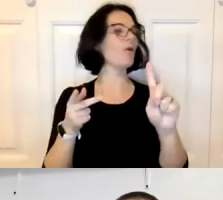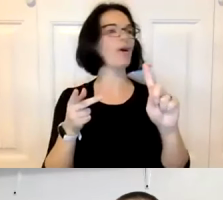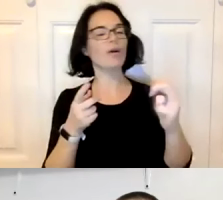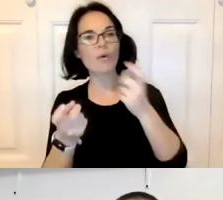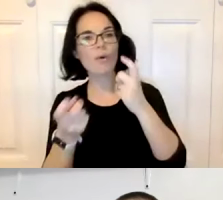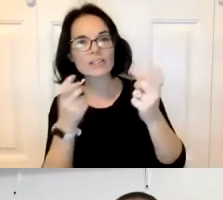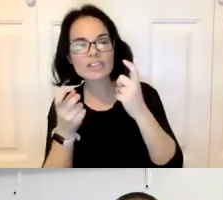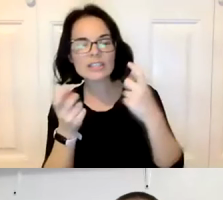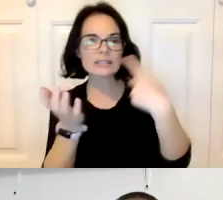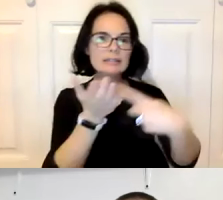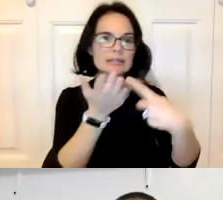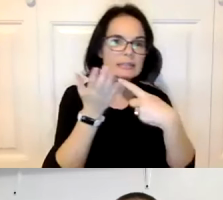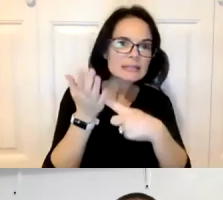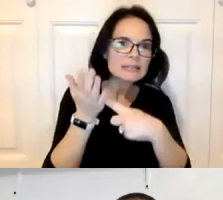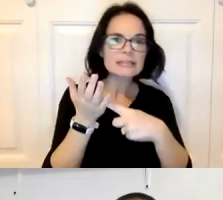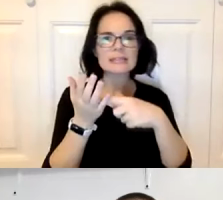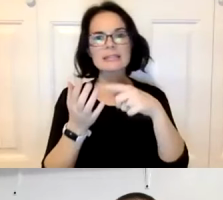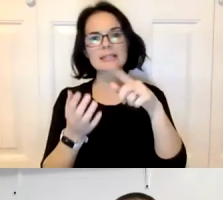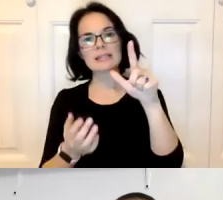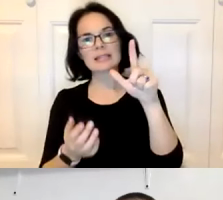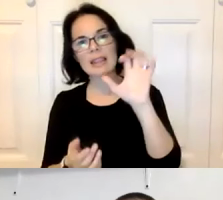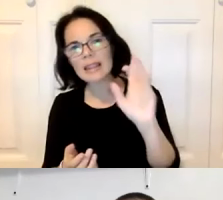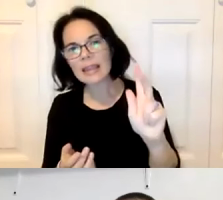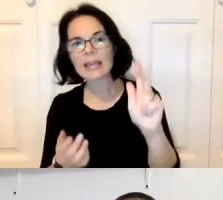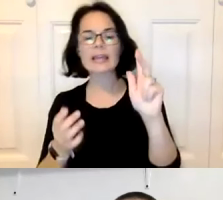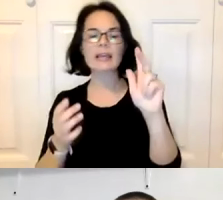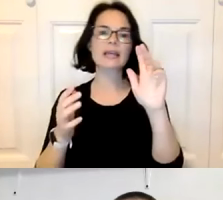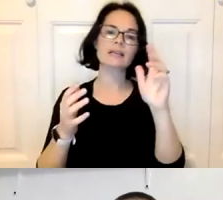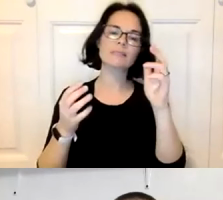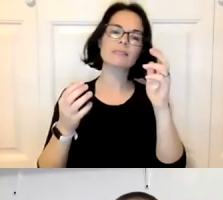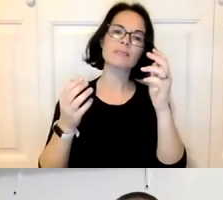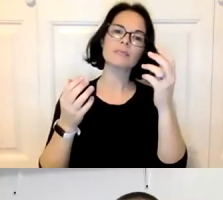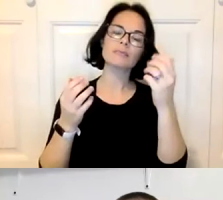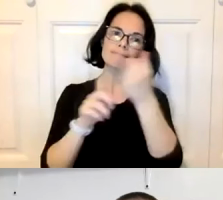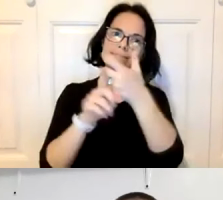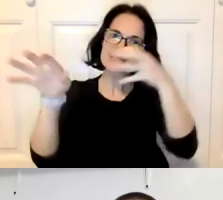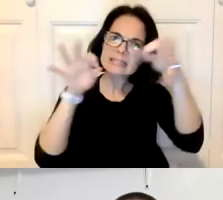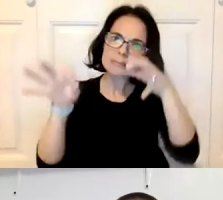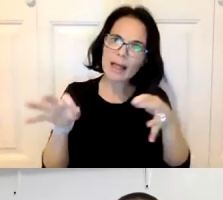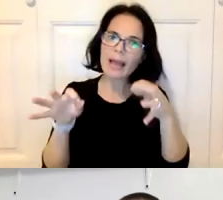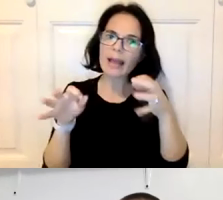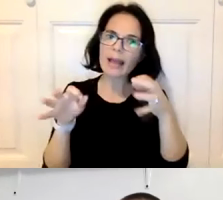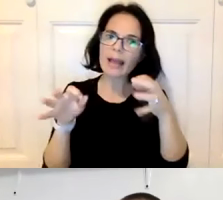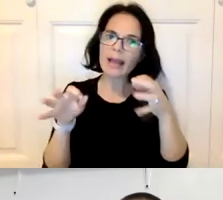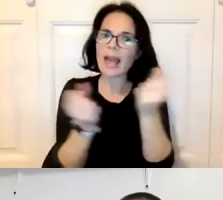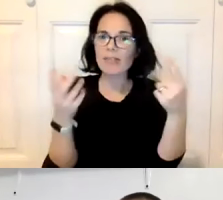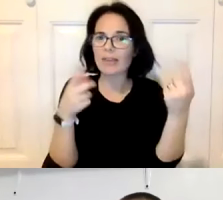and explain what’s going on especially with the vaccines.